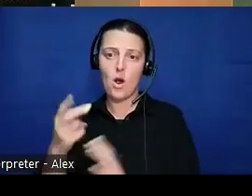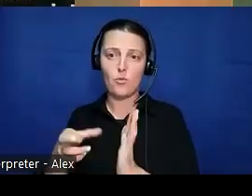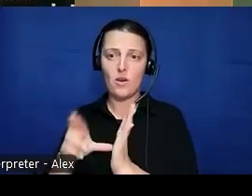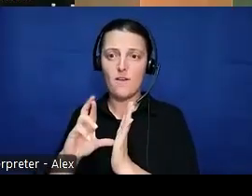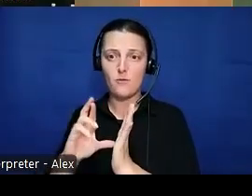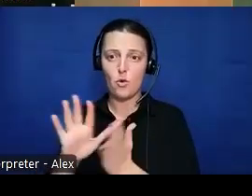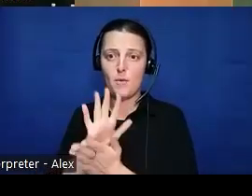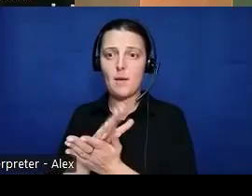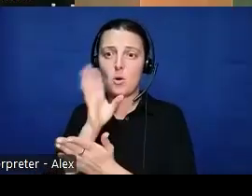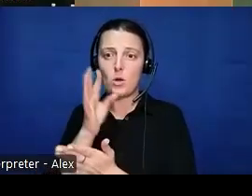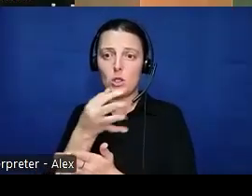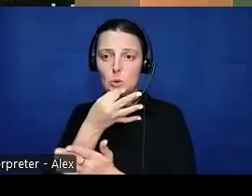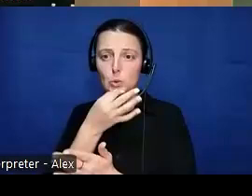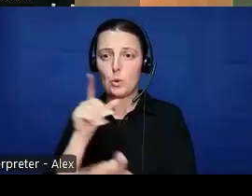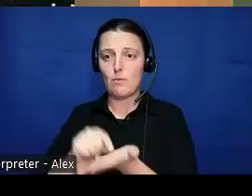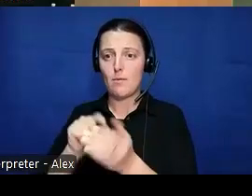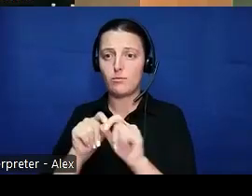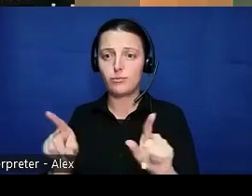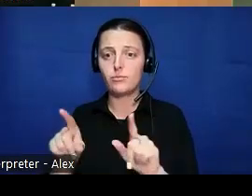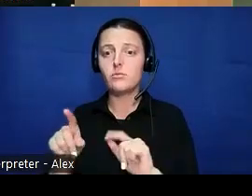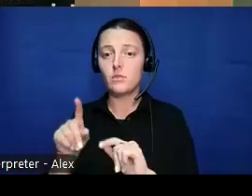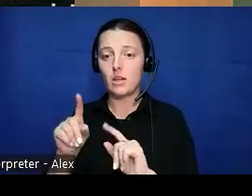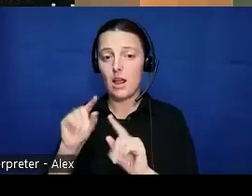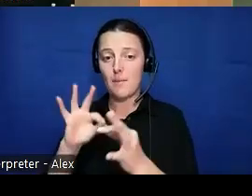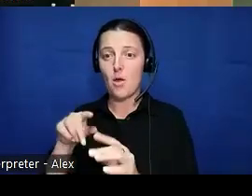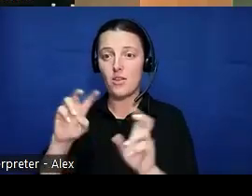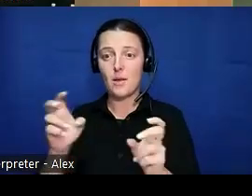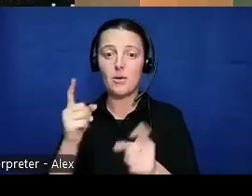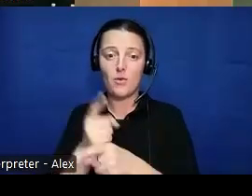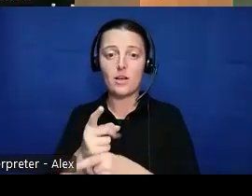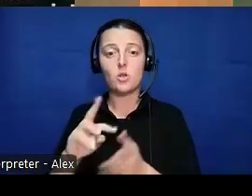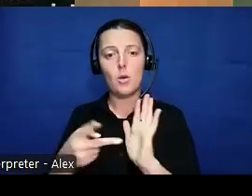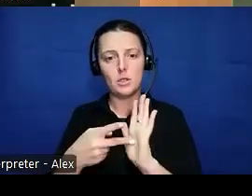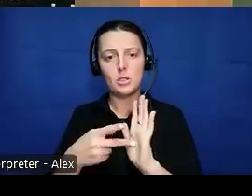So what it says is that there's two issues. One, when the patient gets diagnosed with cancer,